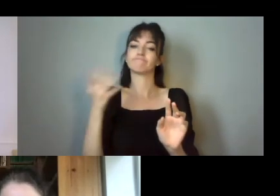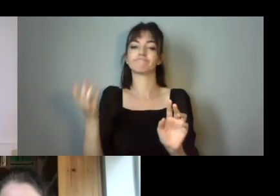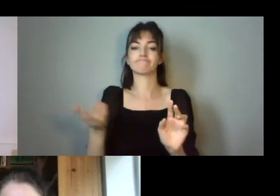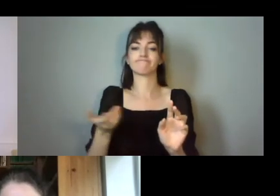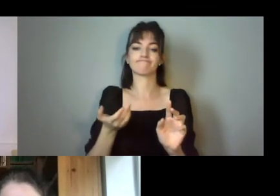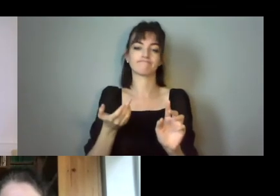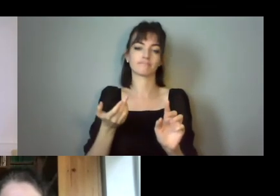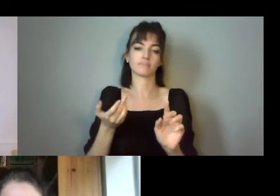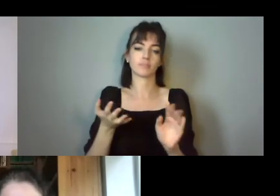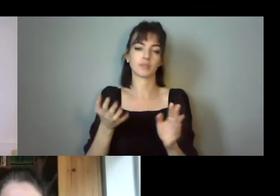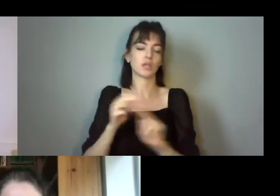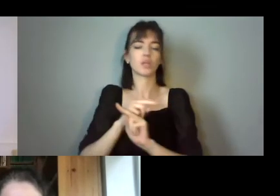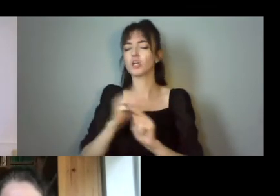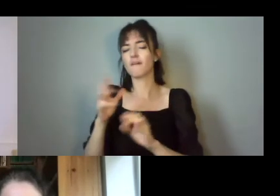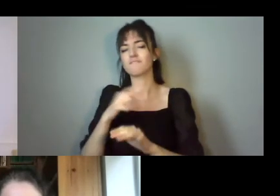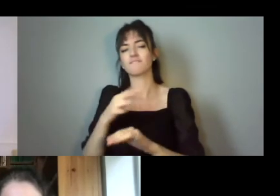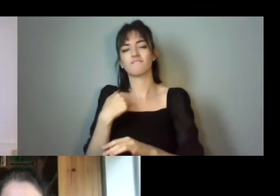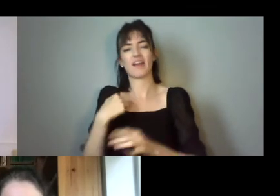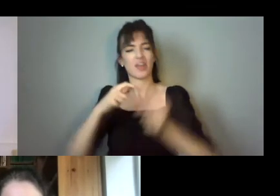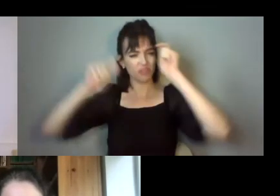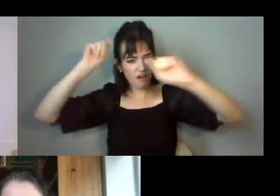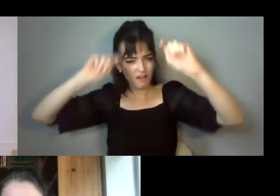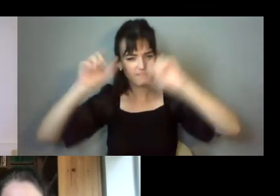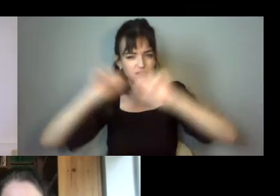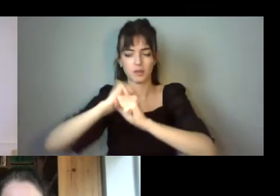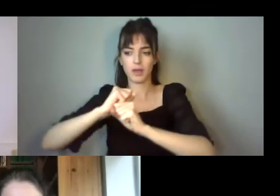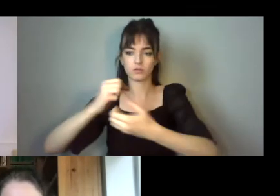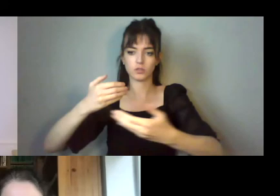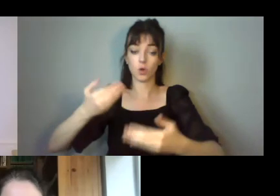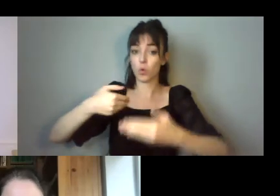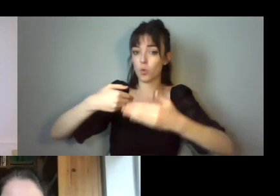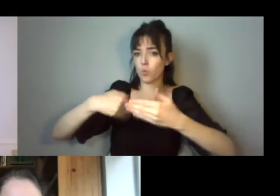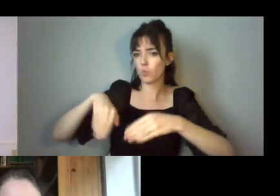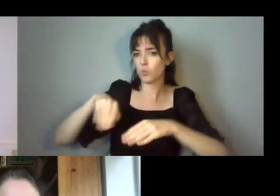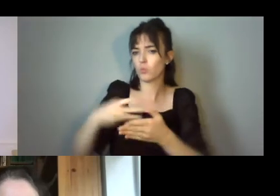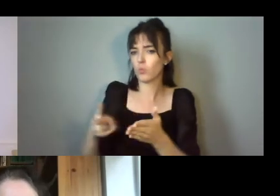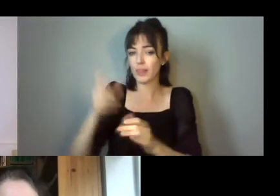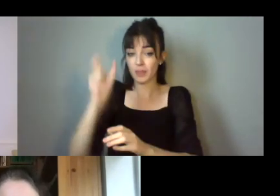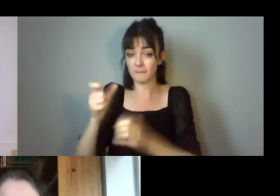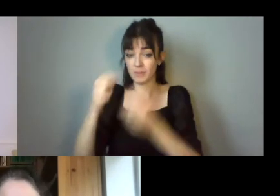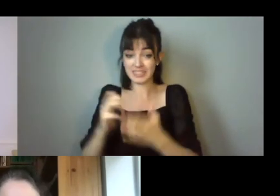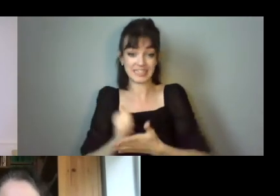thoughtful in terms of when the person needs support, but they cannot limit legal capacity,